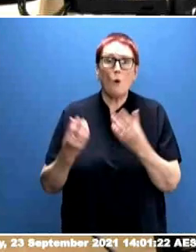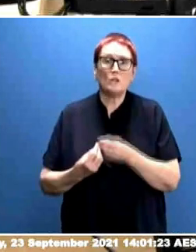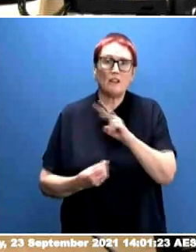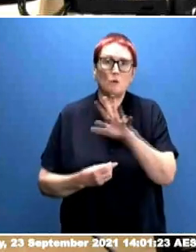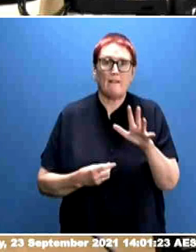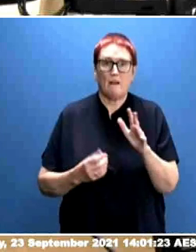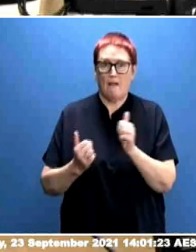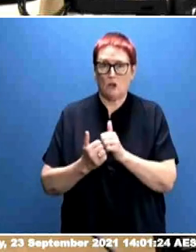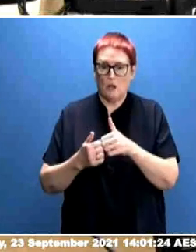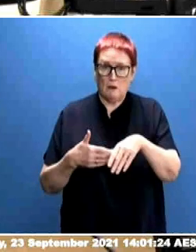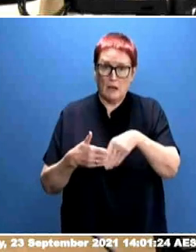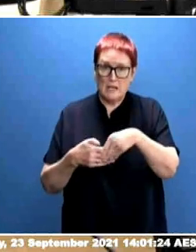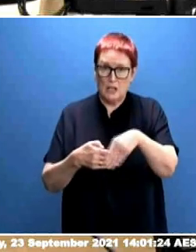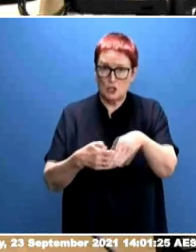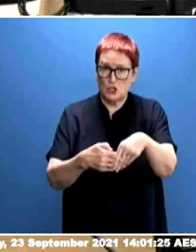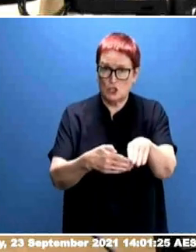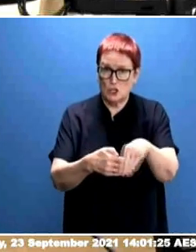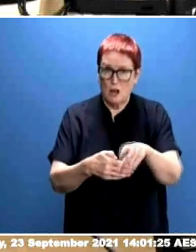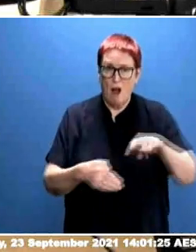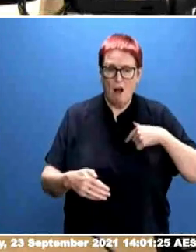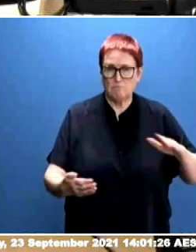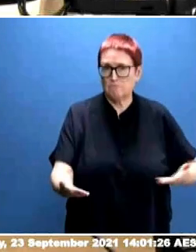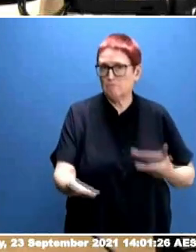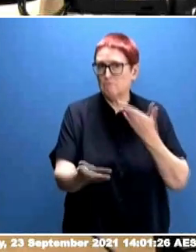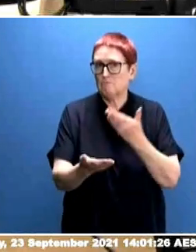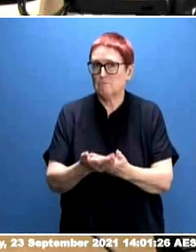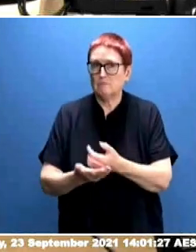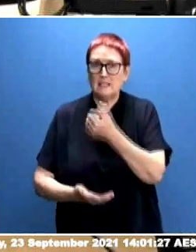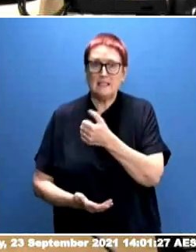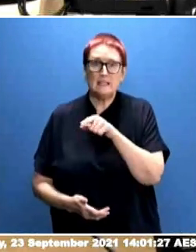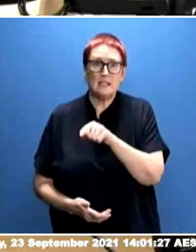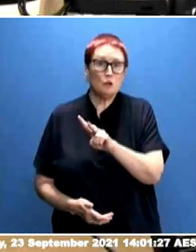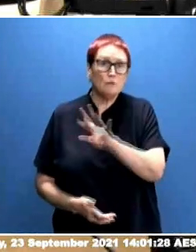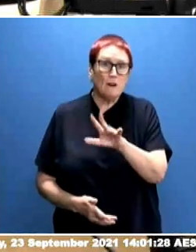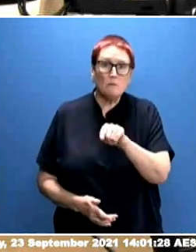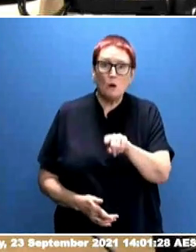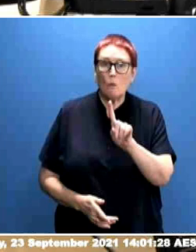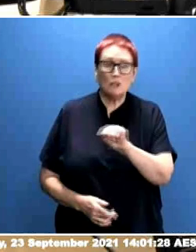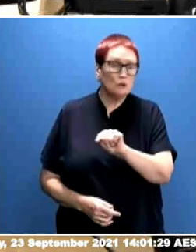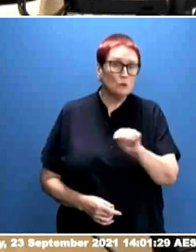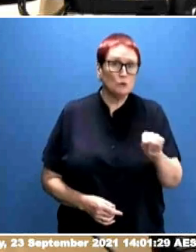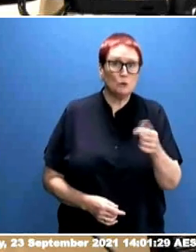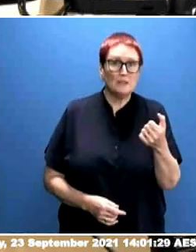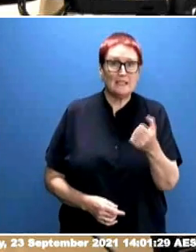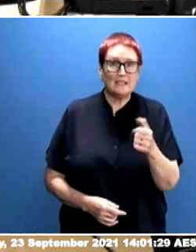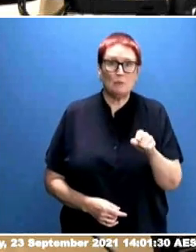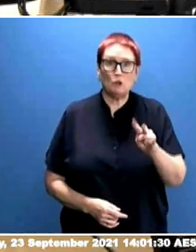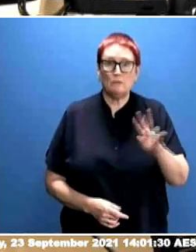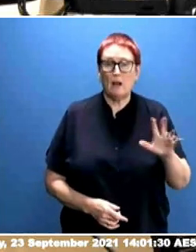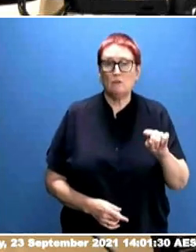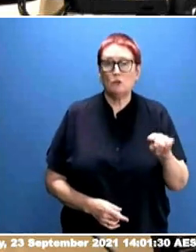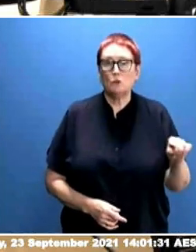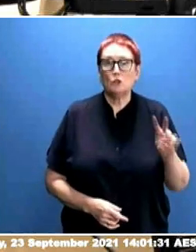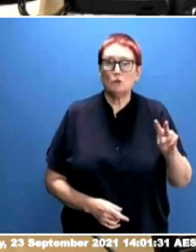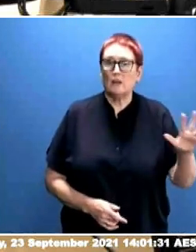I tender those and ask they be admitted as Exhibits 16.25.1 to 16.25.25.